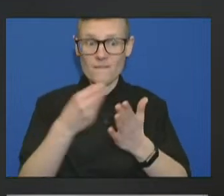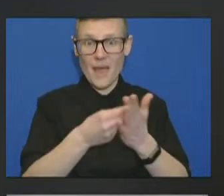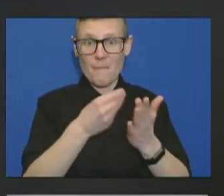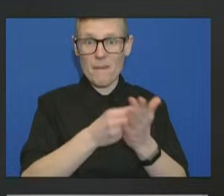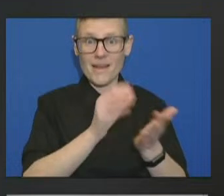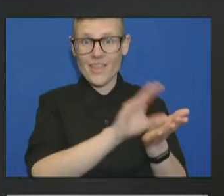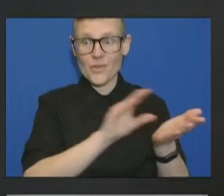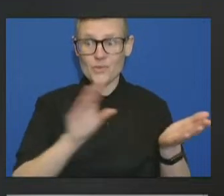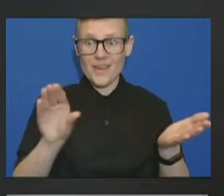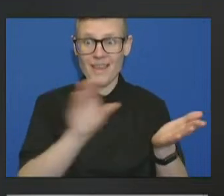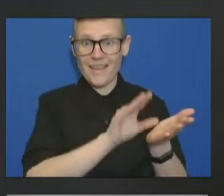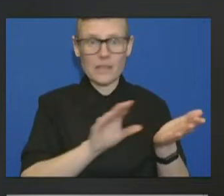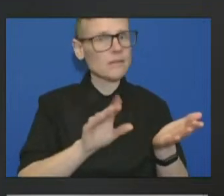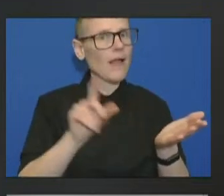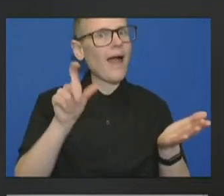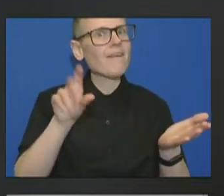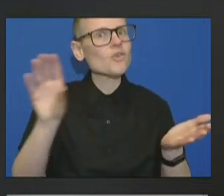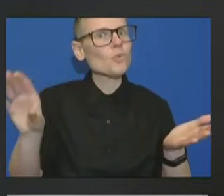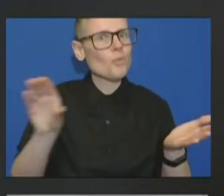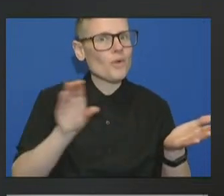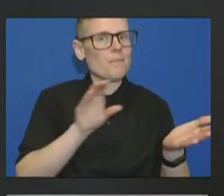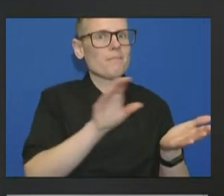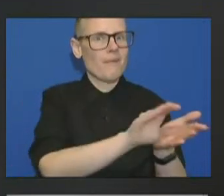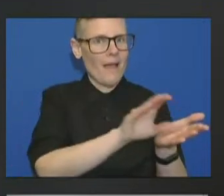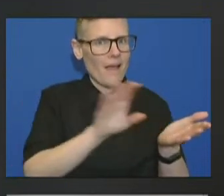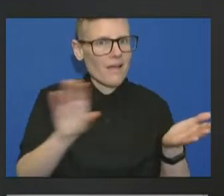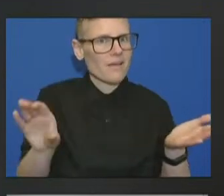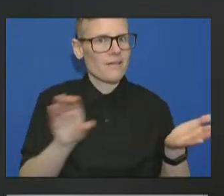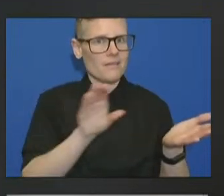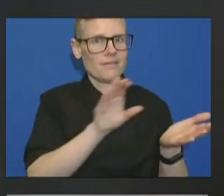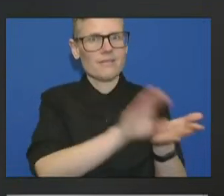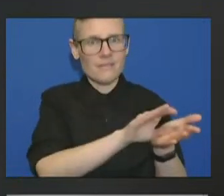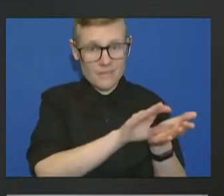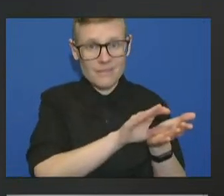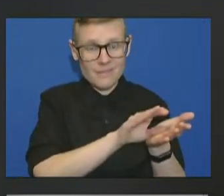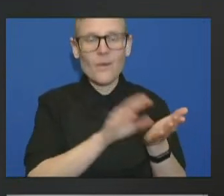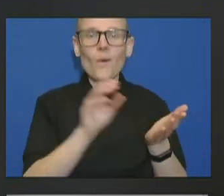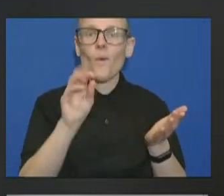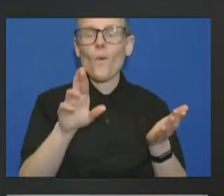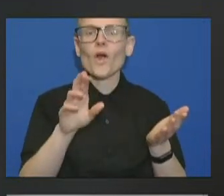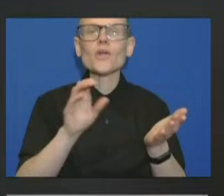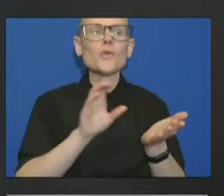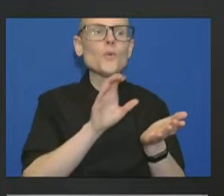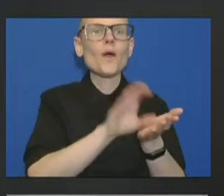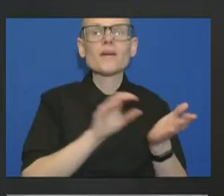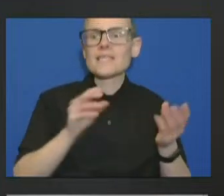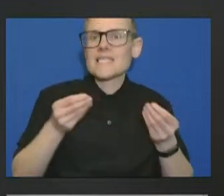eventually have to go back and restore those funds back to